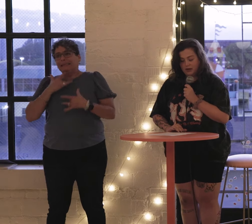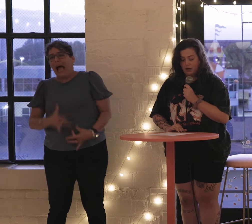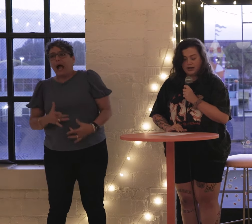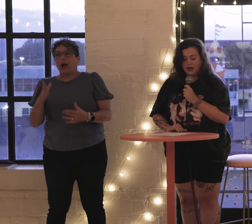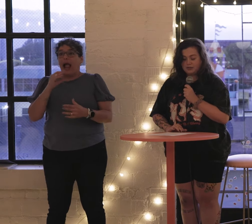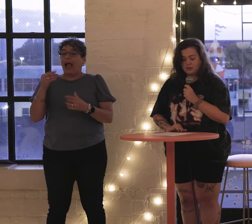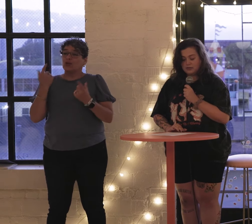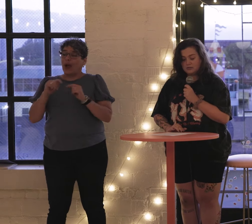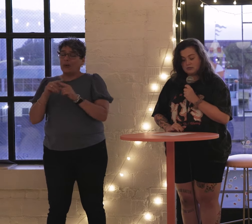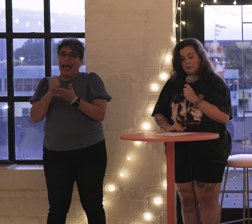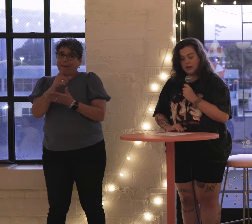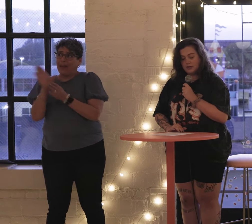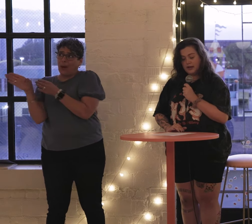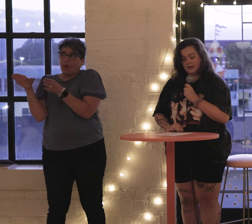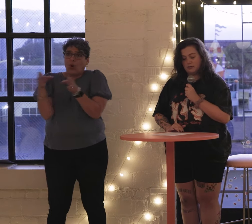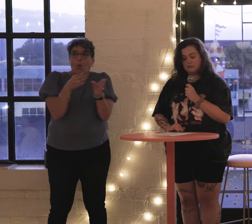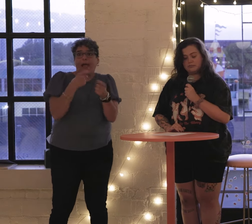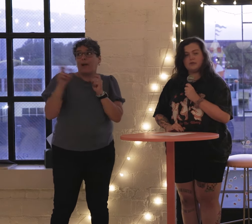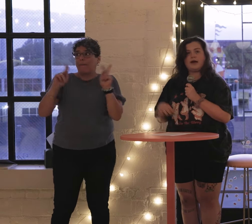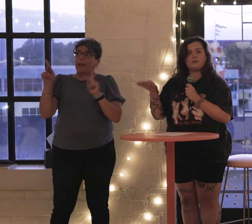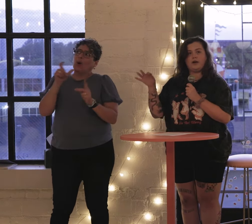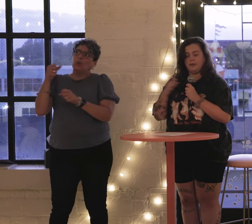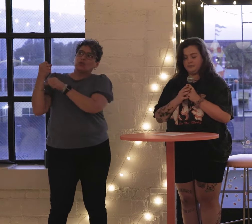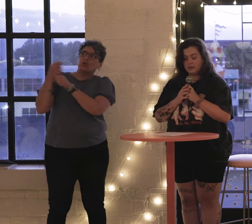And all I have to do is take my hearing aids out and pull a fast one on them.